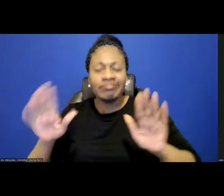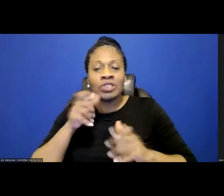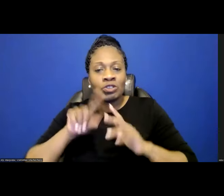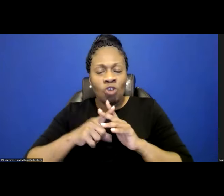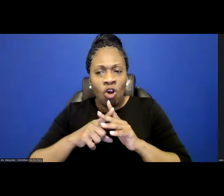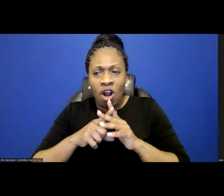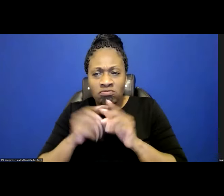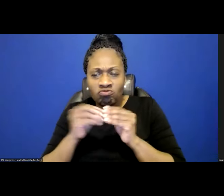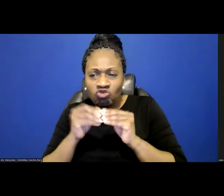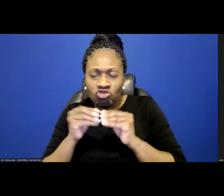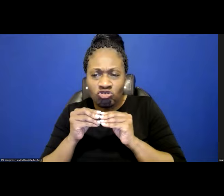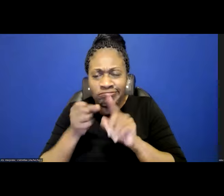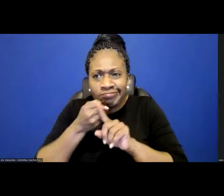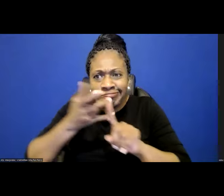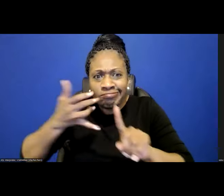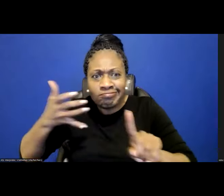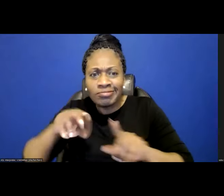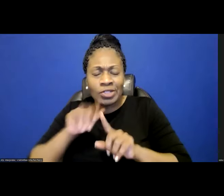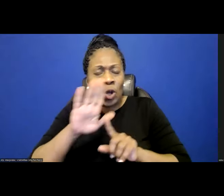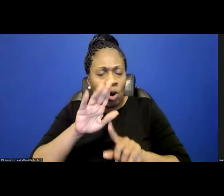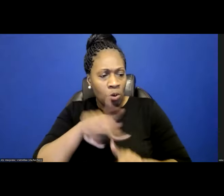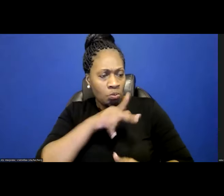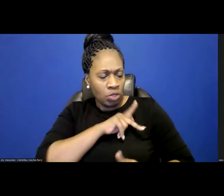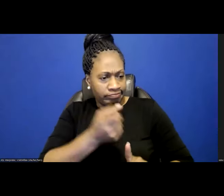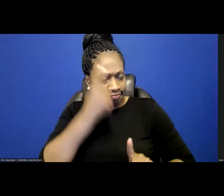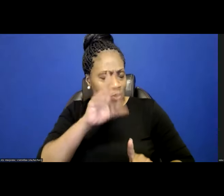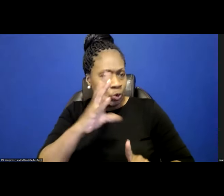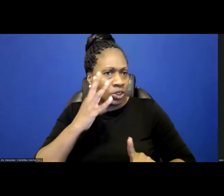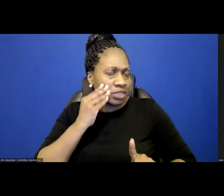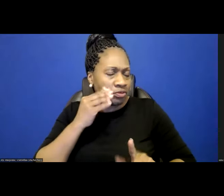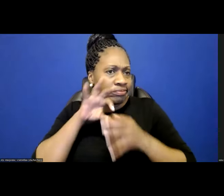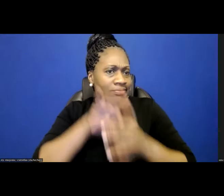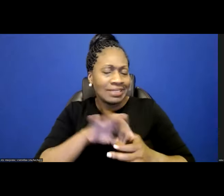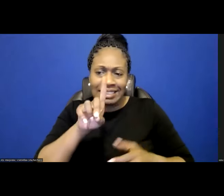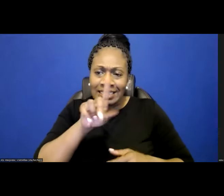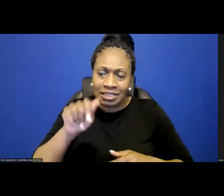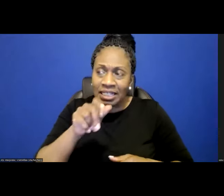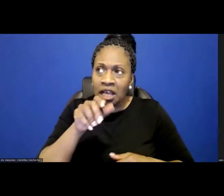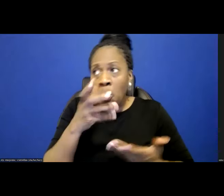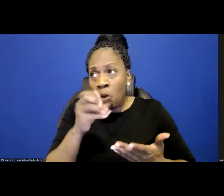can you tell us about your personal understanding or experience of disability and/or musical joy?